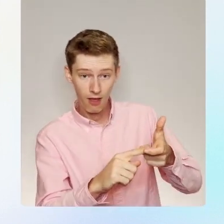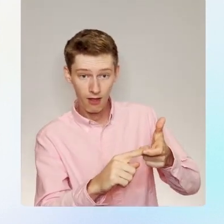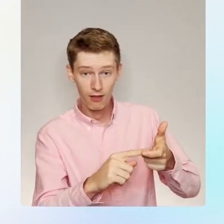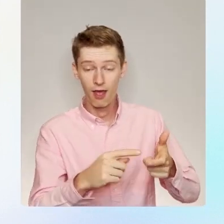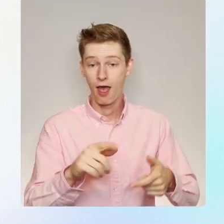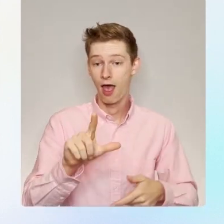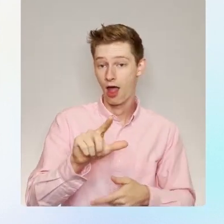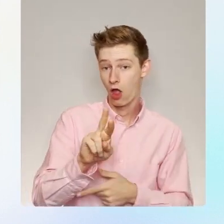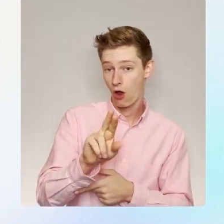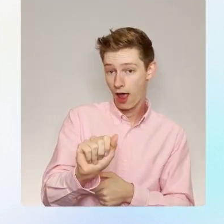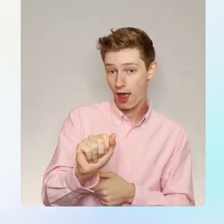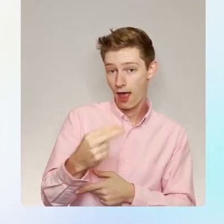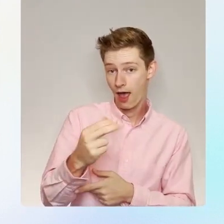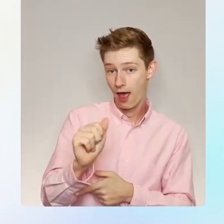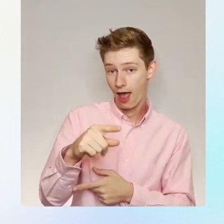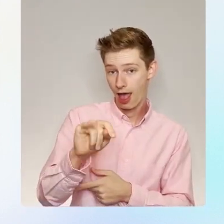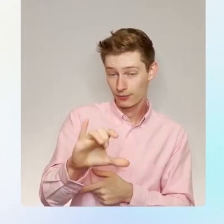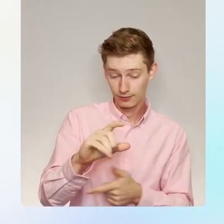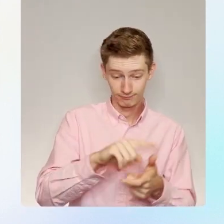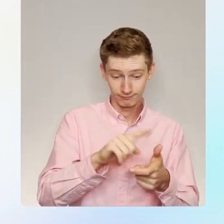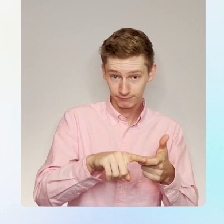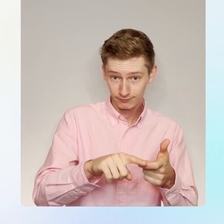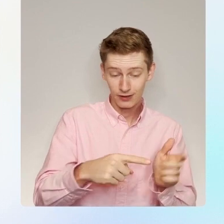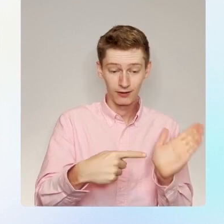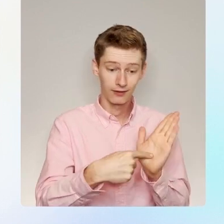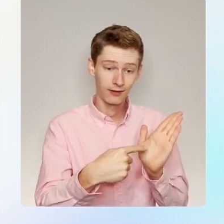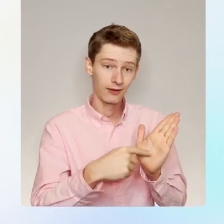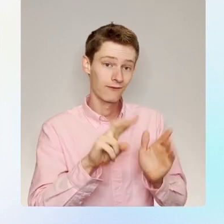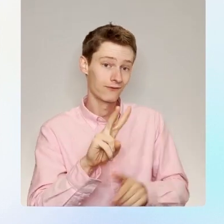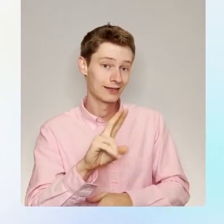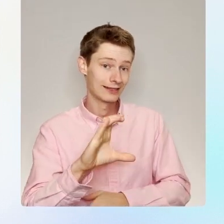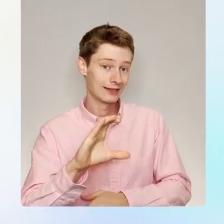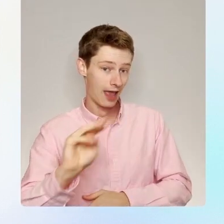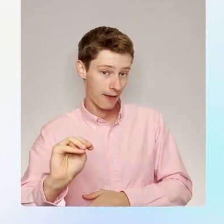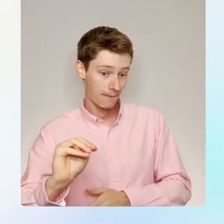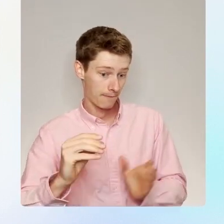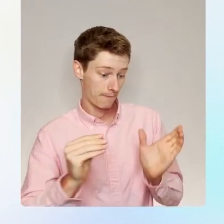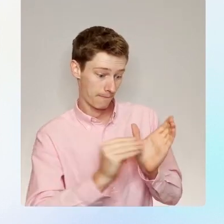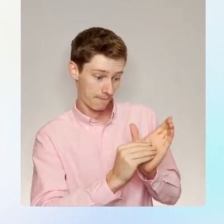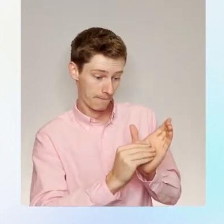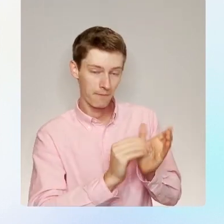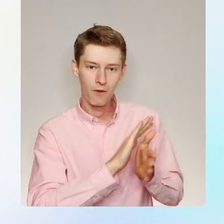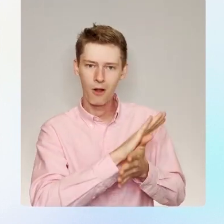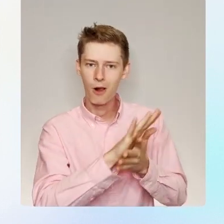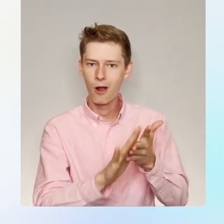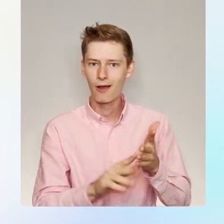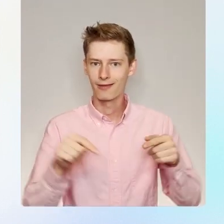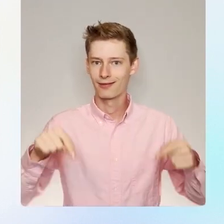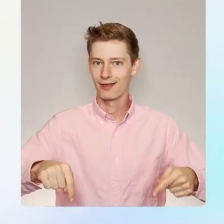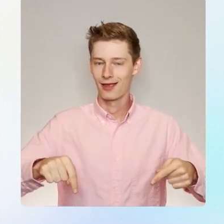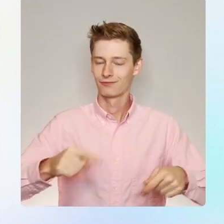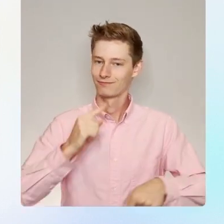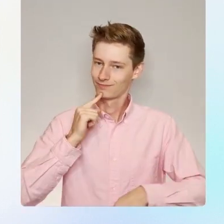the LRAs for the Thumbrest and Trigger and the VCM for the main hand, this controller is a major upgrade